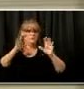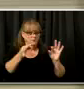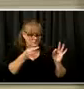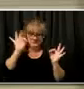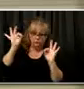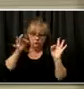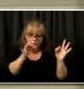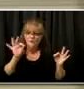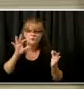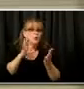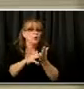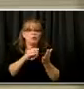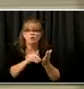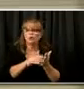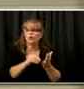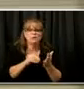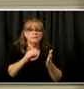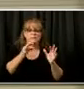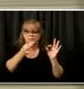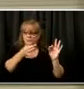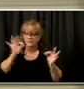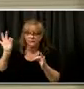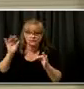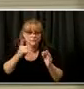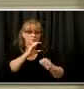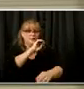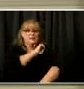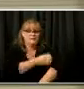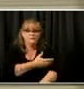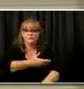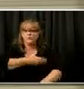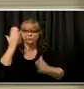and similarly we hear story after story from parents who are doing their best to deal with all